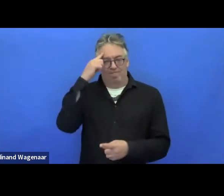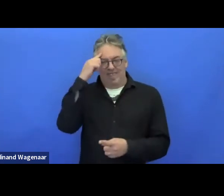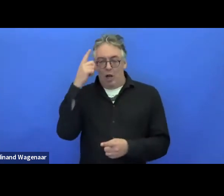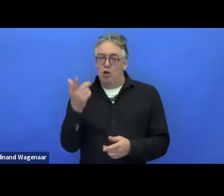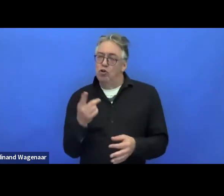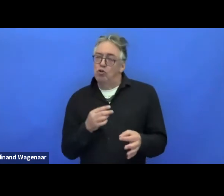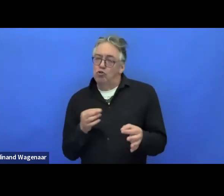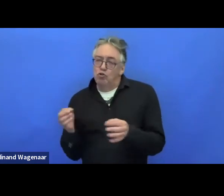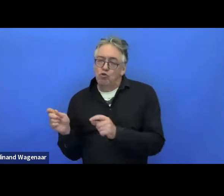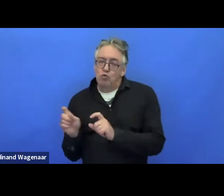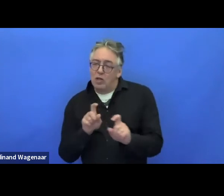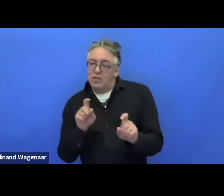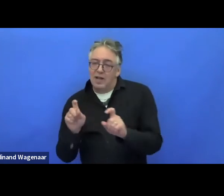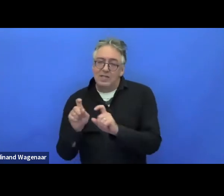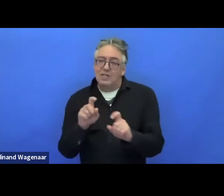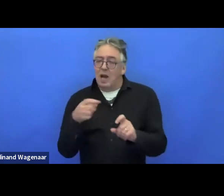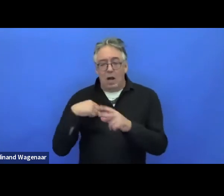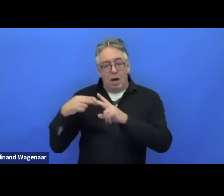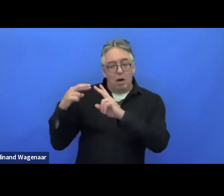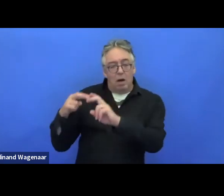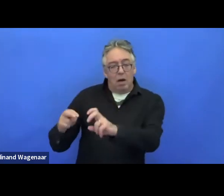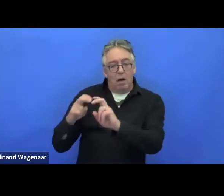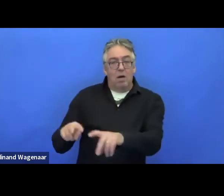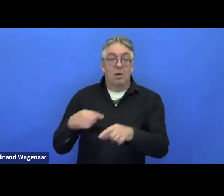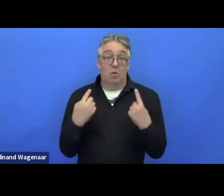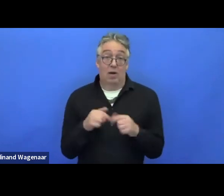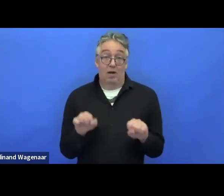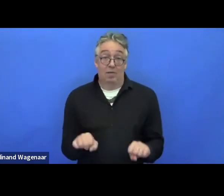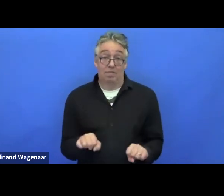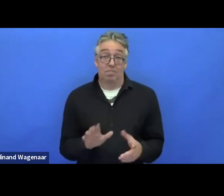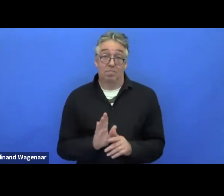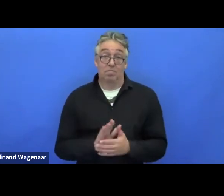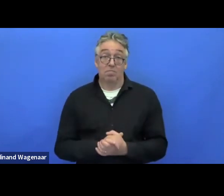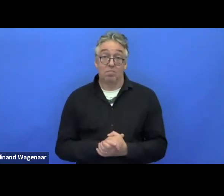The Ombudsman can based on the treaties